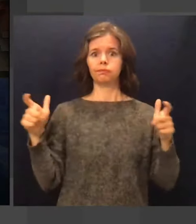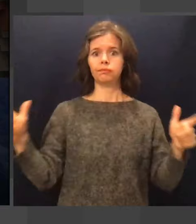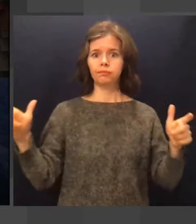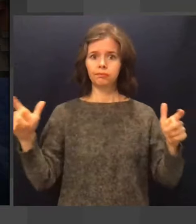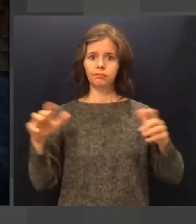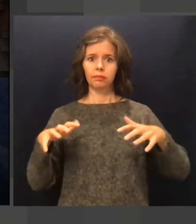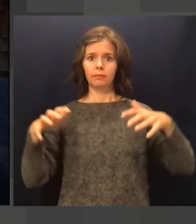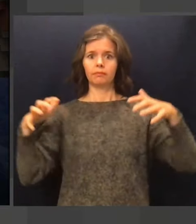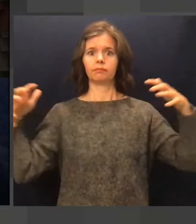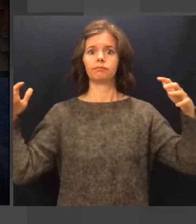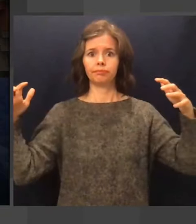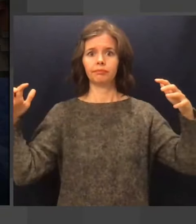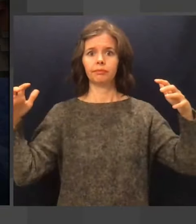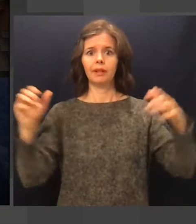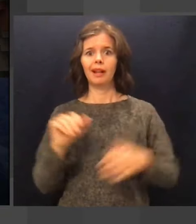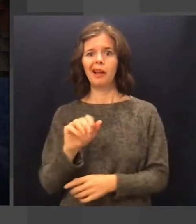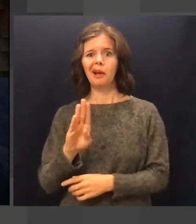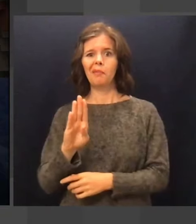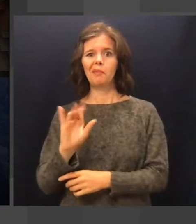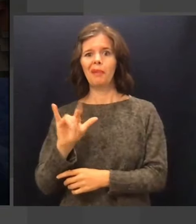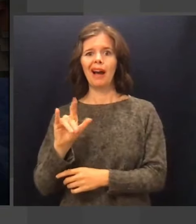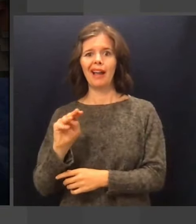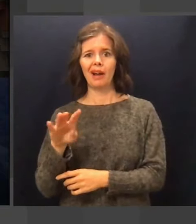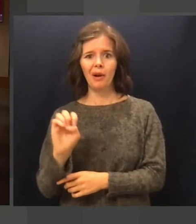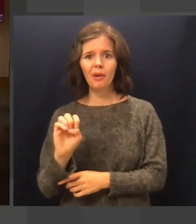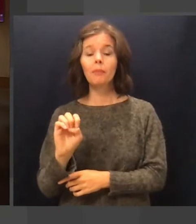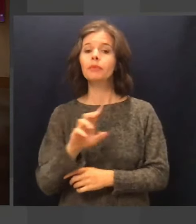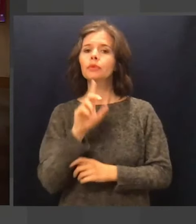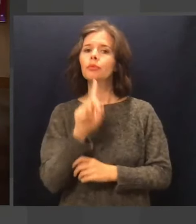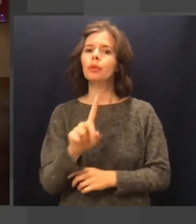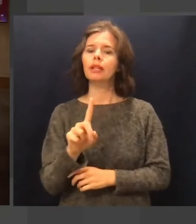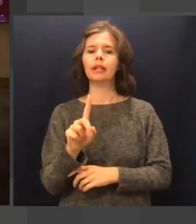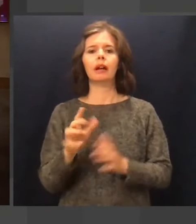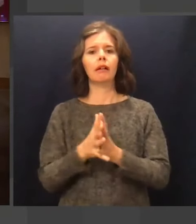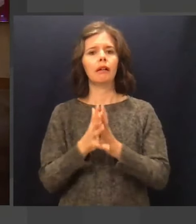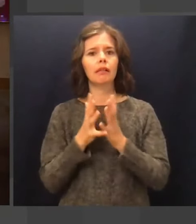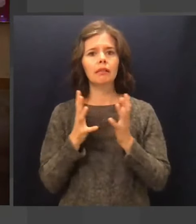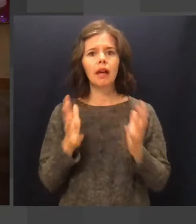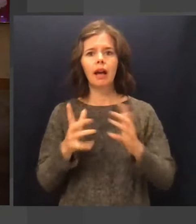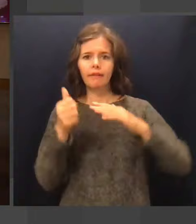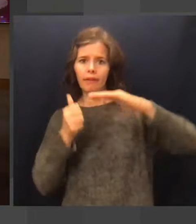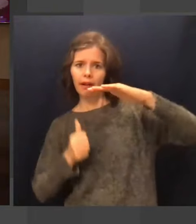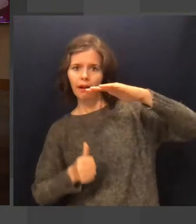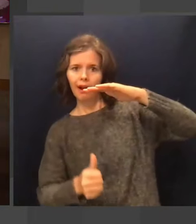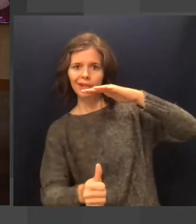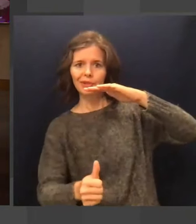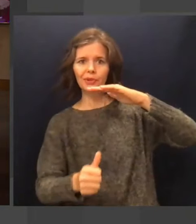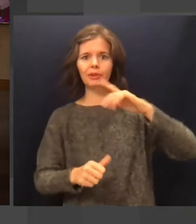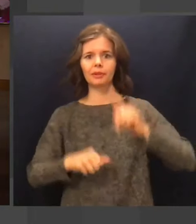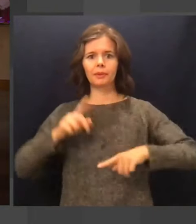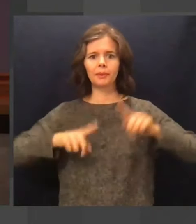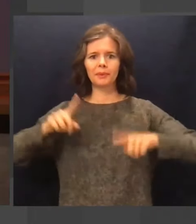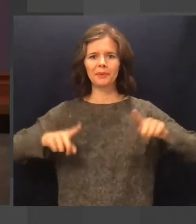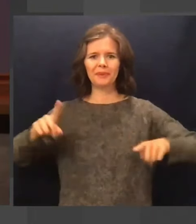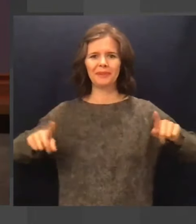HUGE CAVERN AND THAT CREATES DIFFERENT ATMOSPHERES BUT STILL